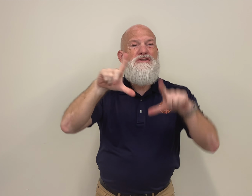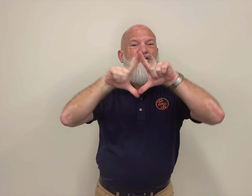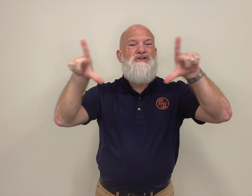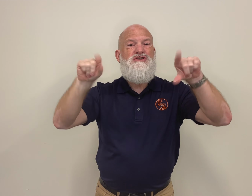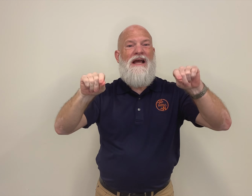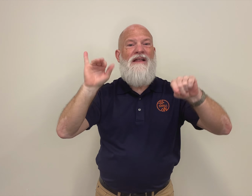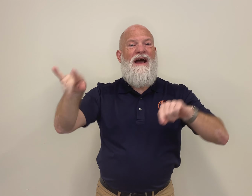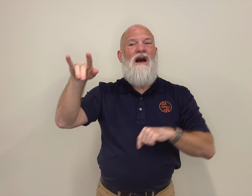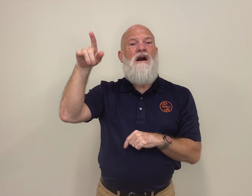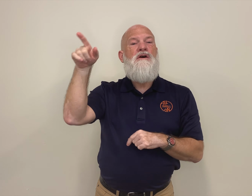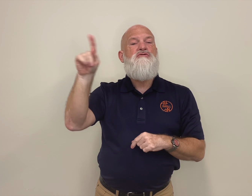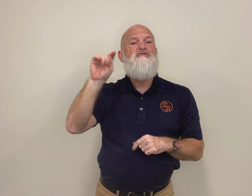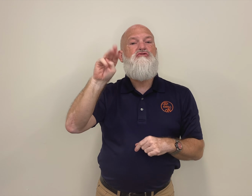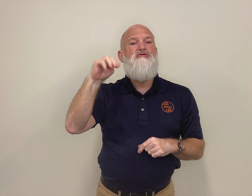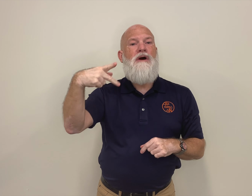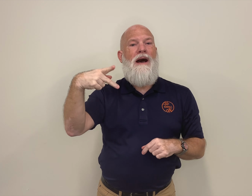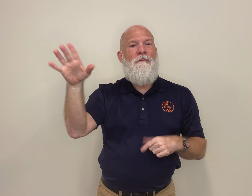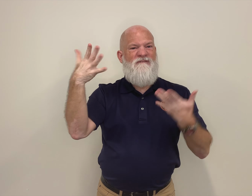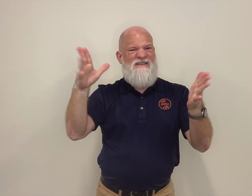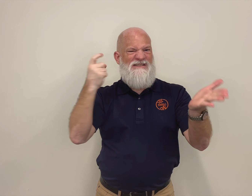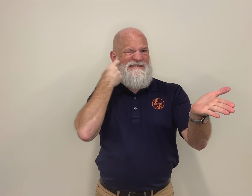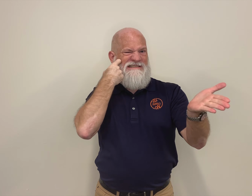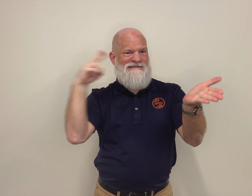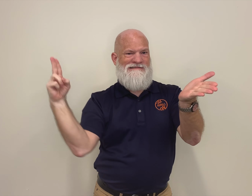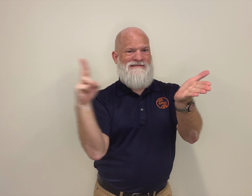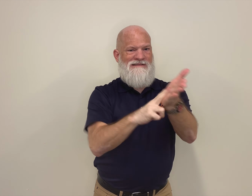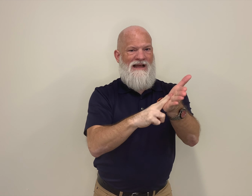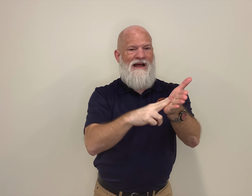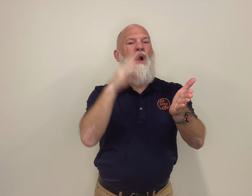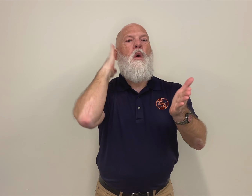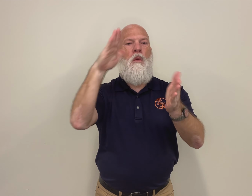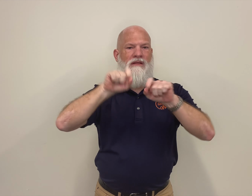That's the bill that recently made it through congress and was signed by President Trump